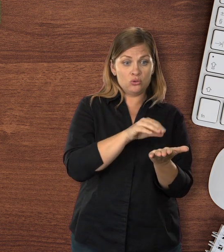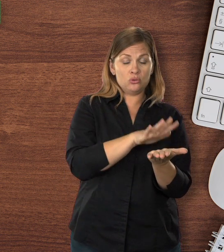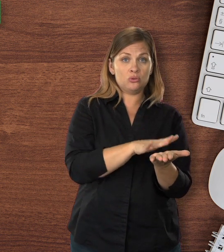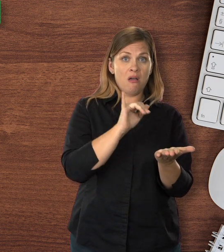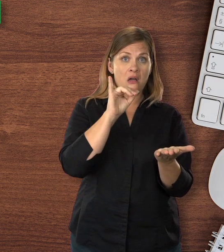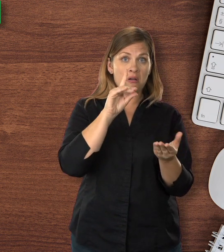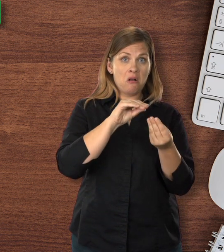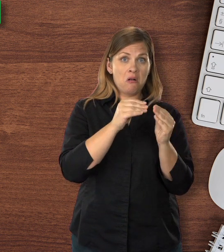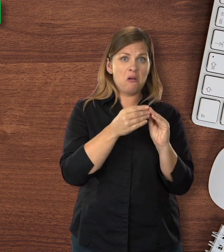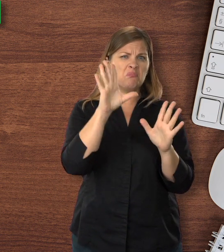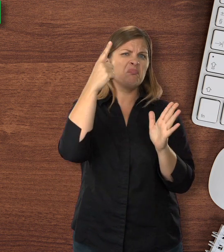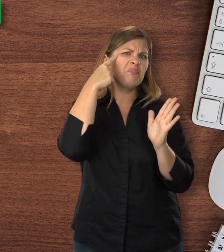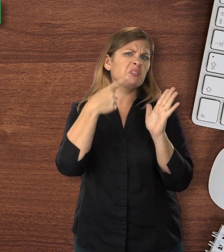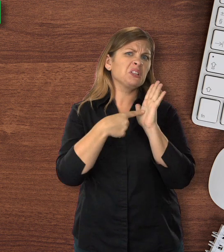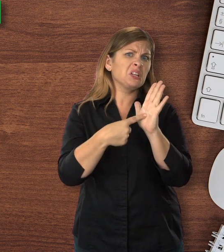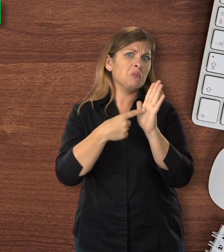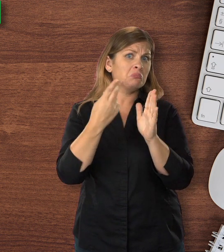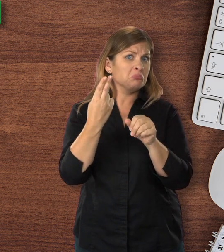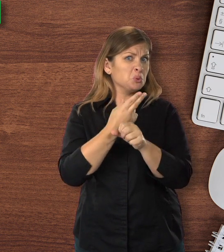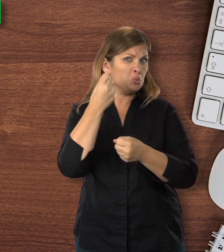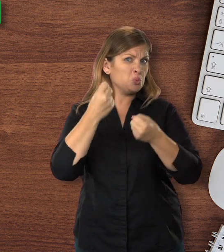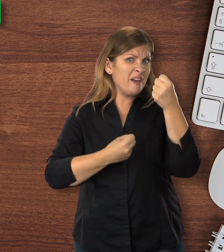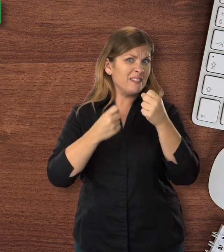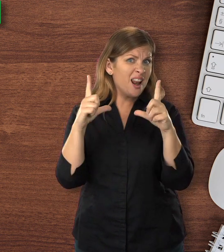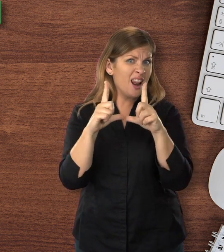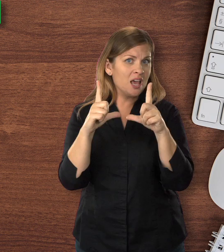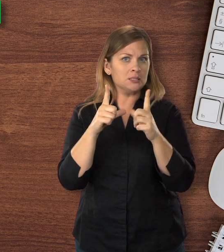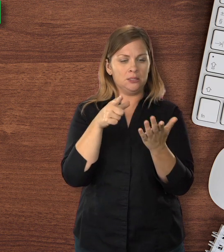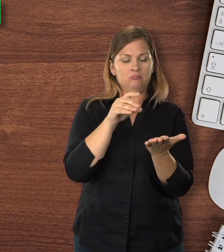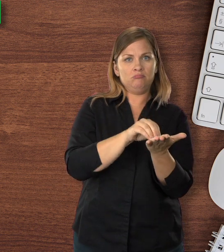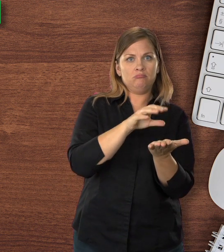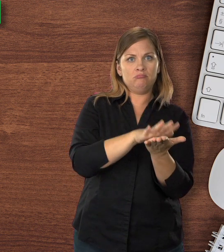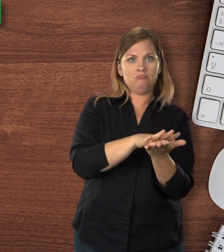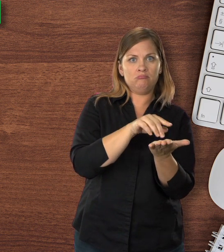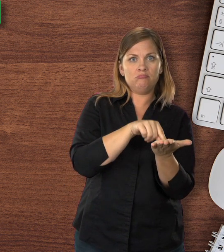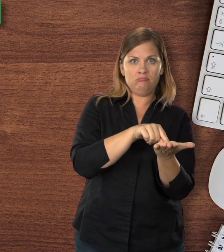Then write either your Minnesota driver's license number or your Minnesota state ID card number